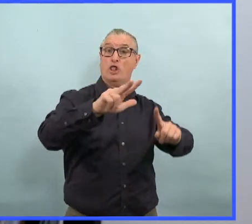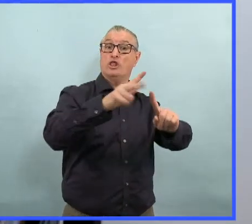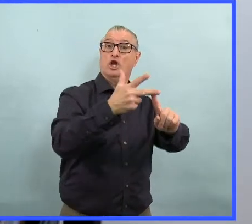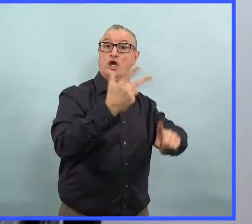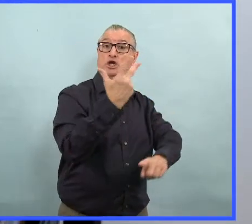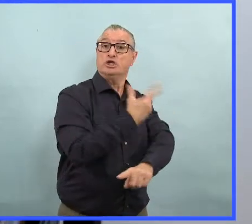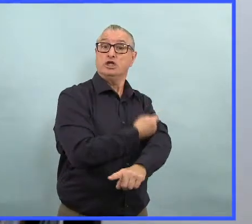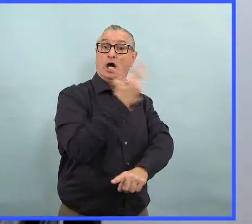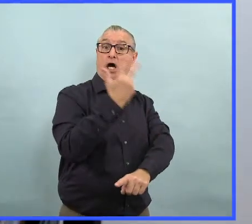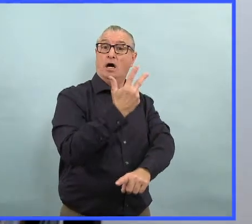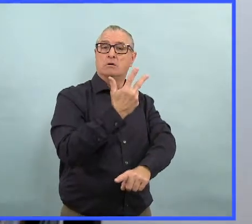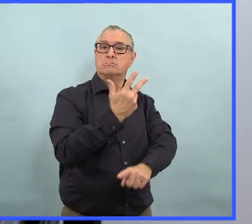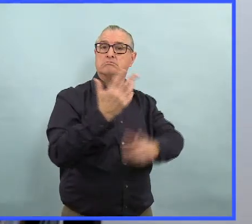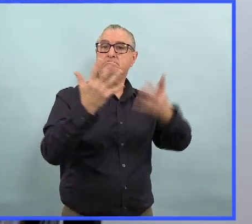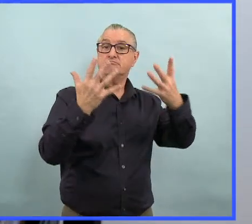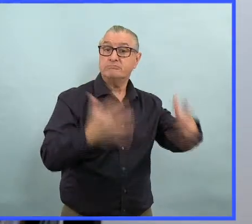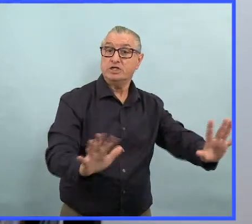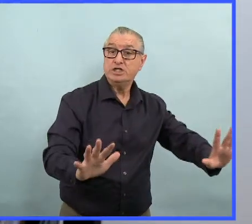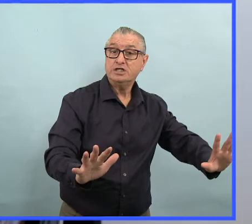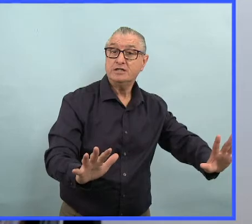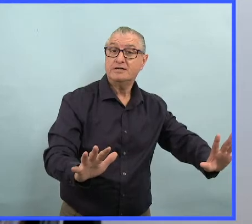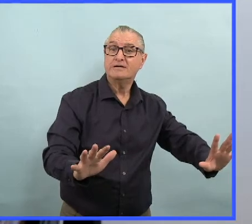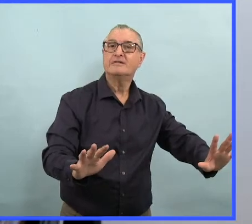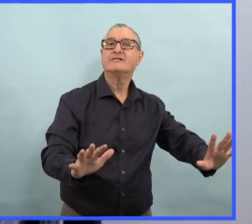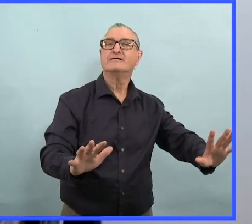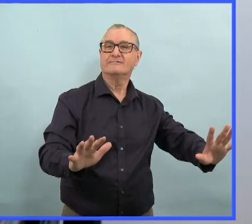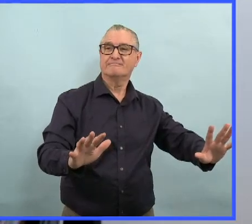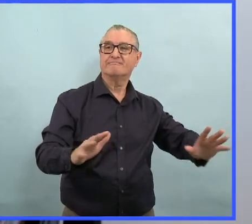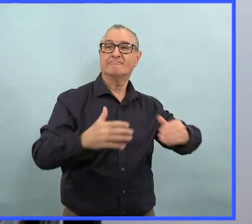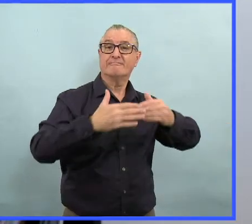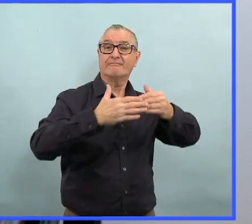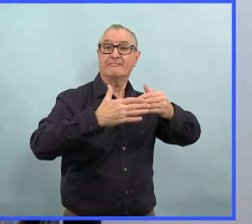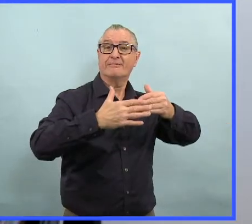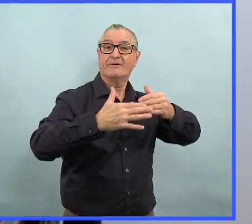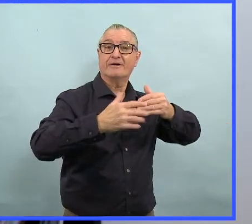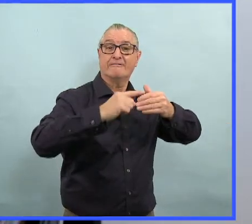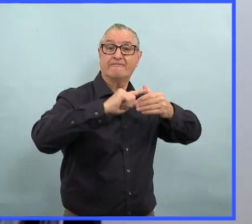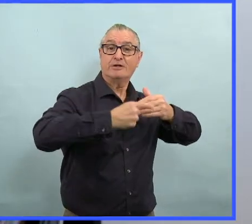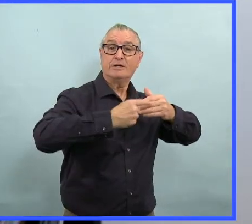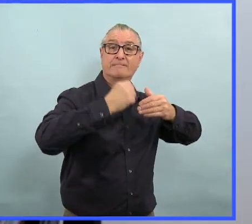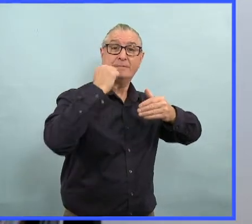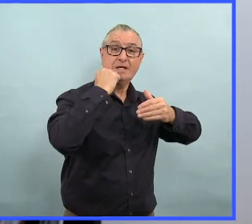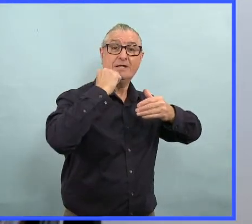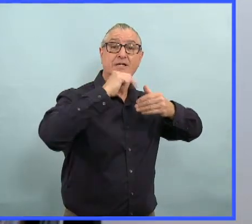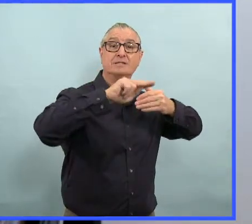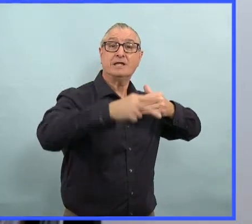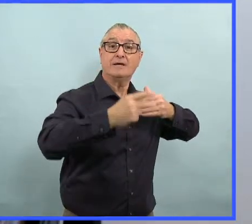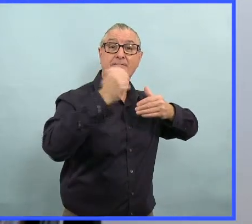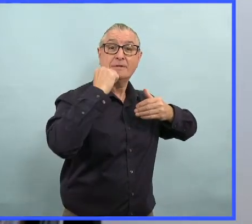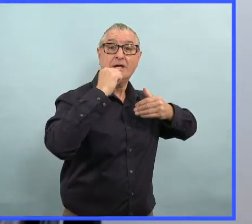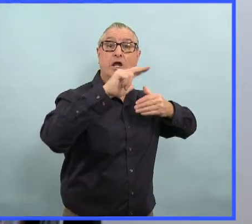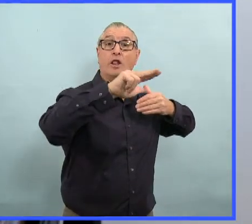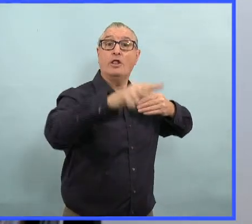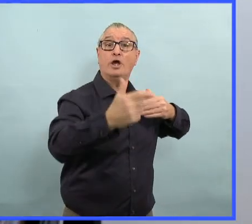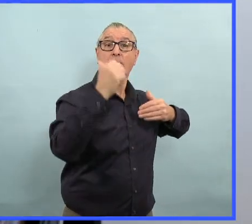here in manitoba since most people had their second dose more than four weeks after dose one this is extra reassuring